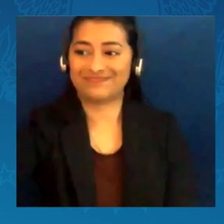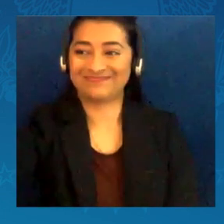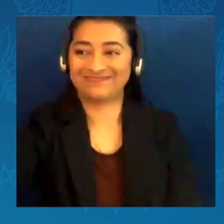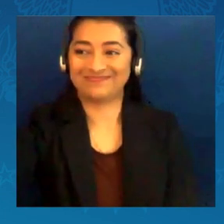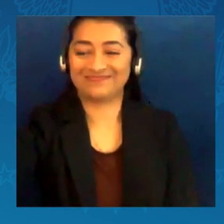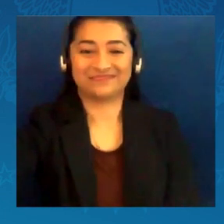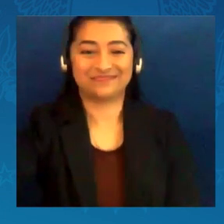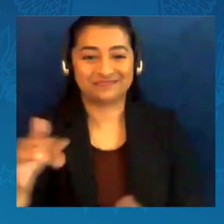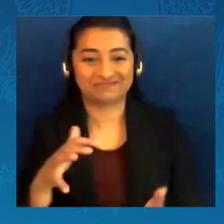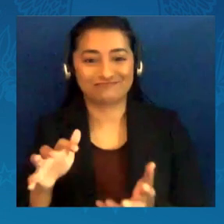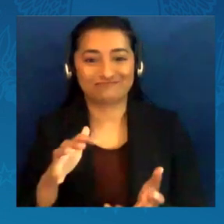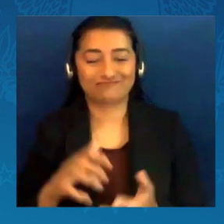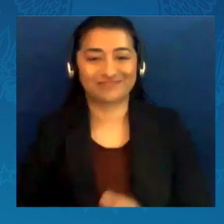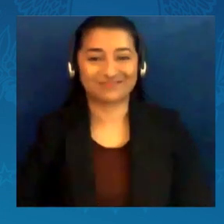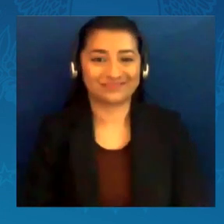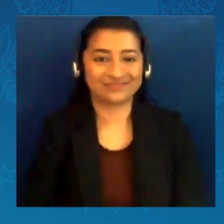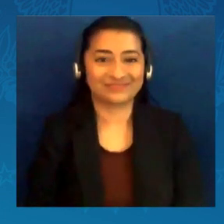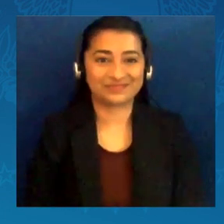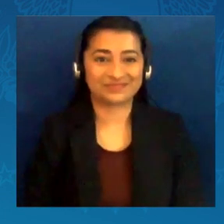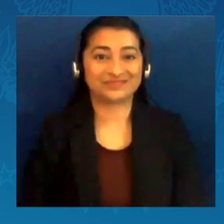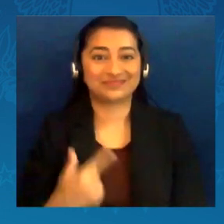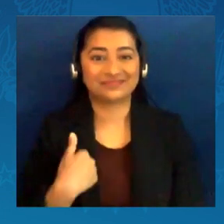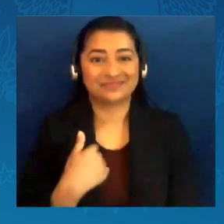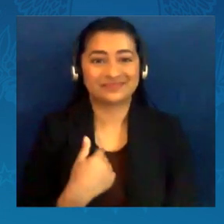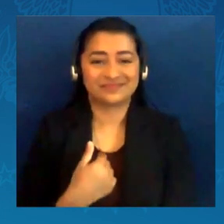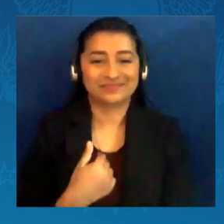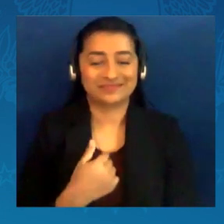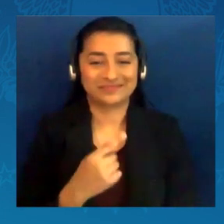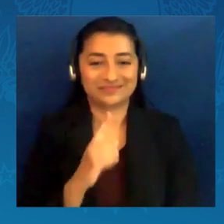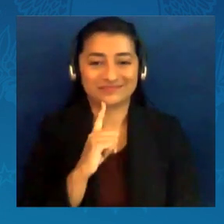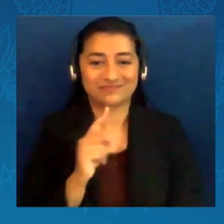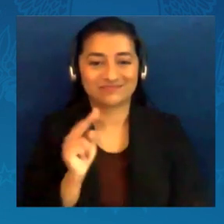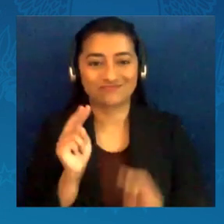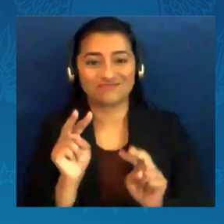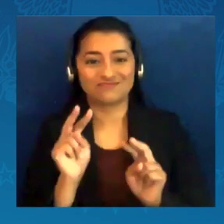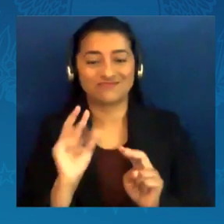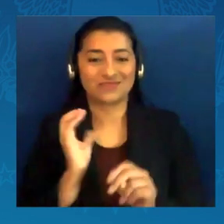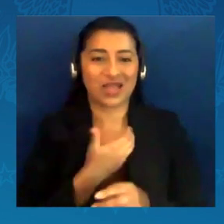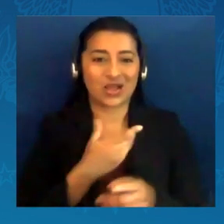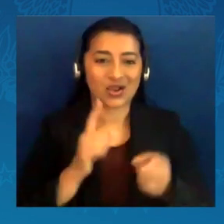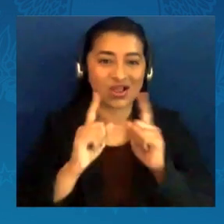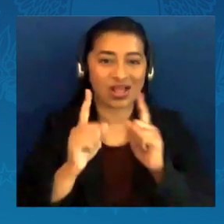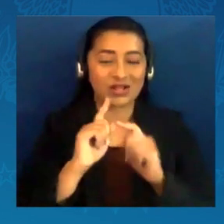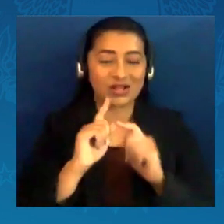The Vice President: I'm really looking forward to that conversation, and I'm so proud of you all and everything you are doing